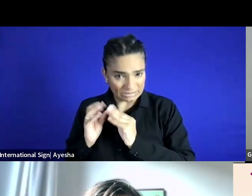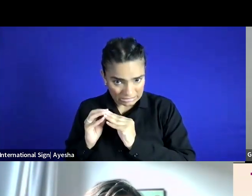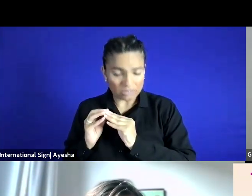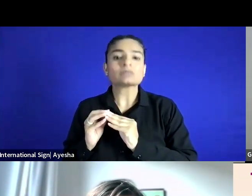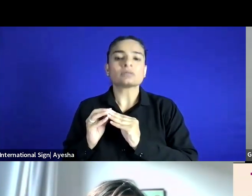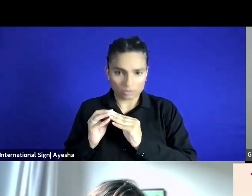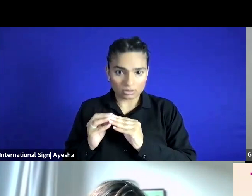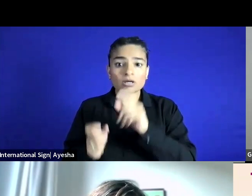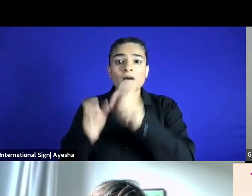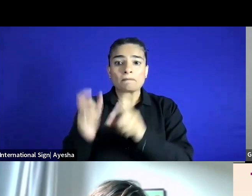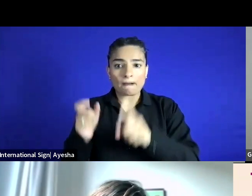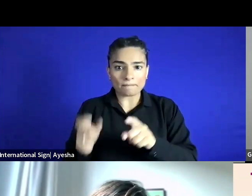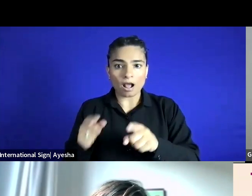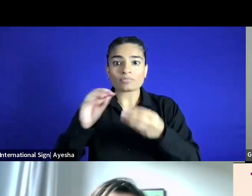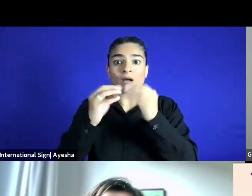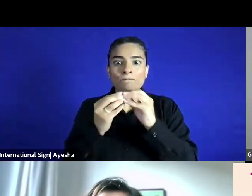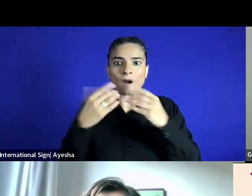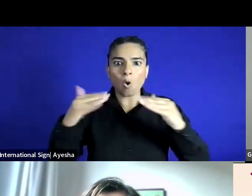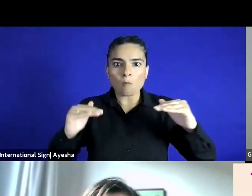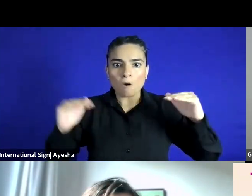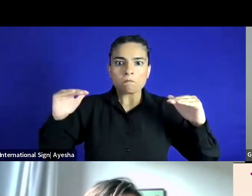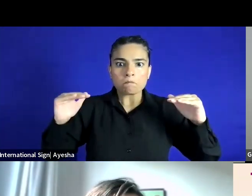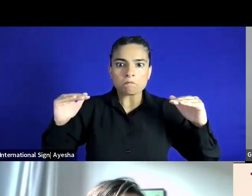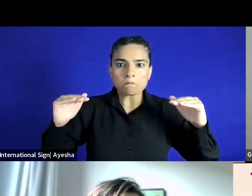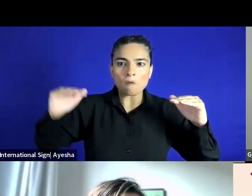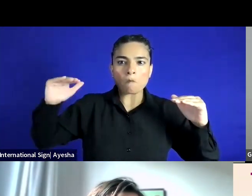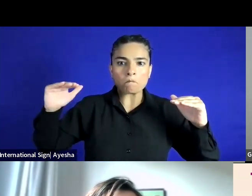you want to share a little bit about the numbers before we get into our travel checklist?